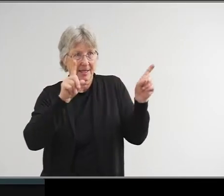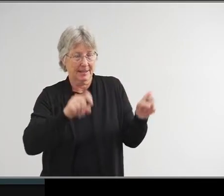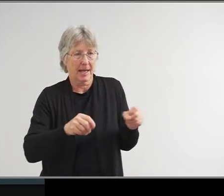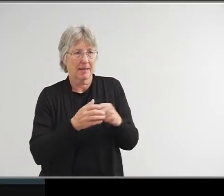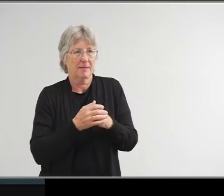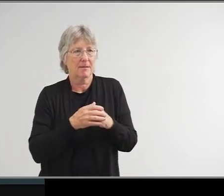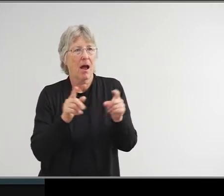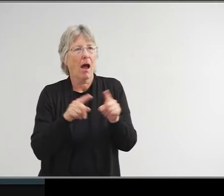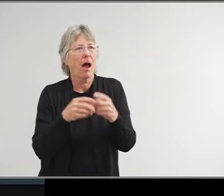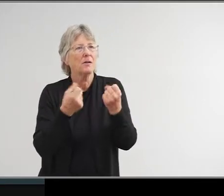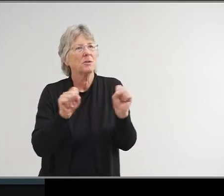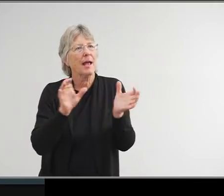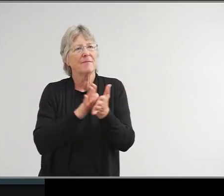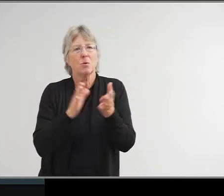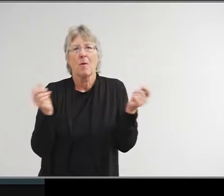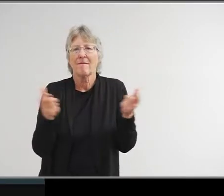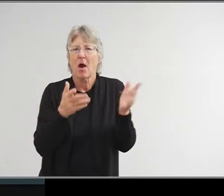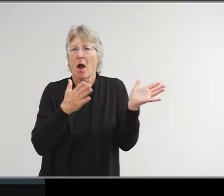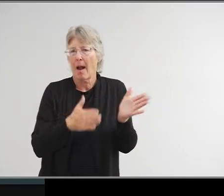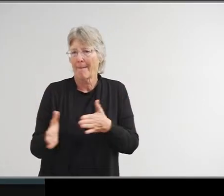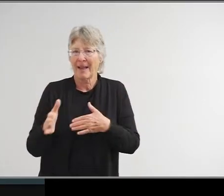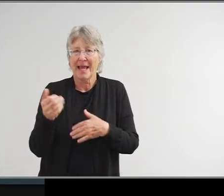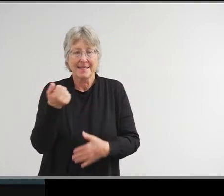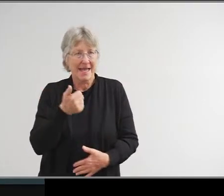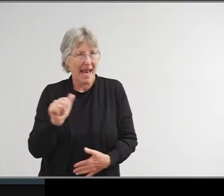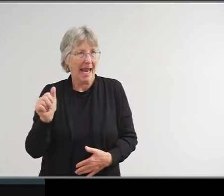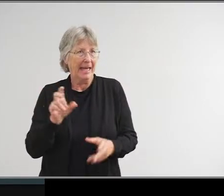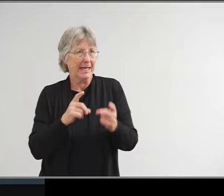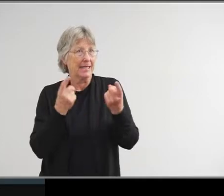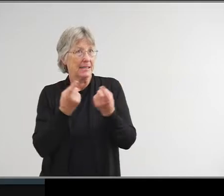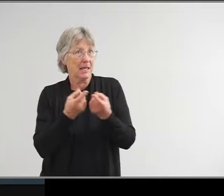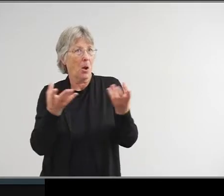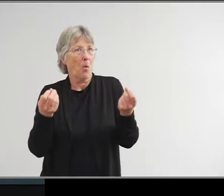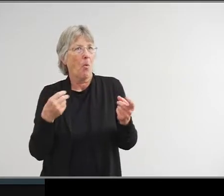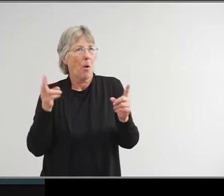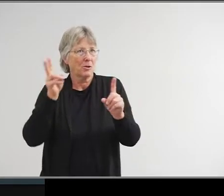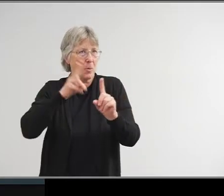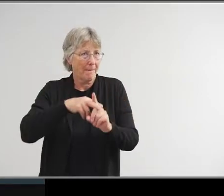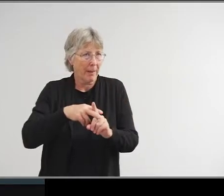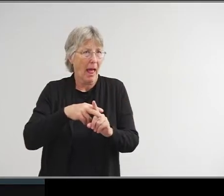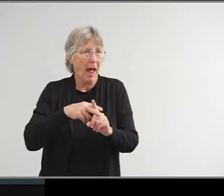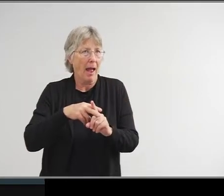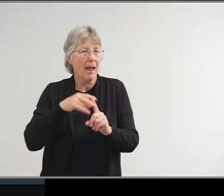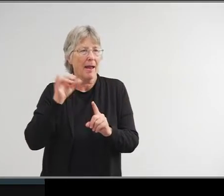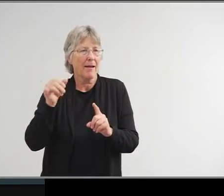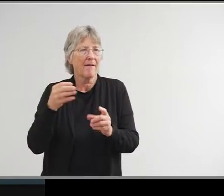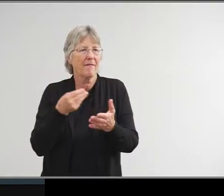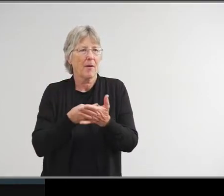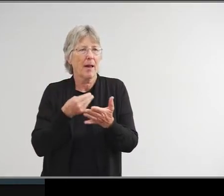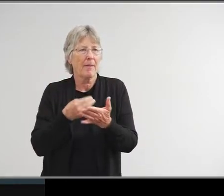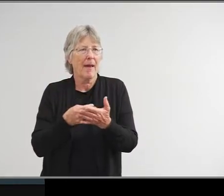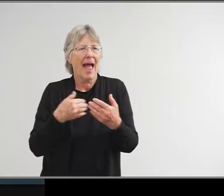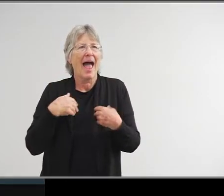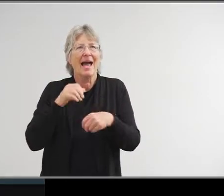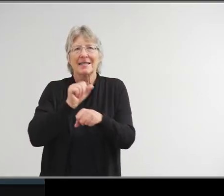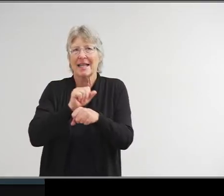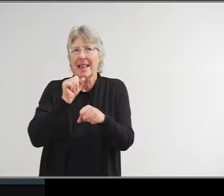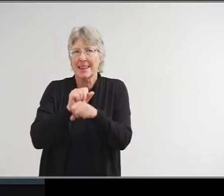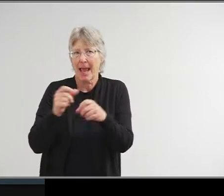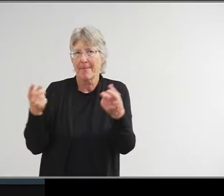requires that any district that wants to apply for those funds has a labor agreement with their teachers association